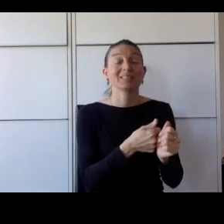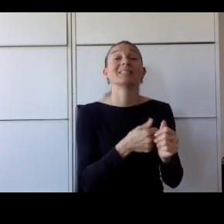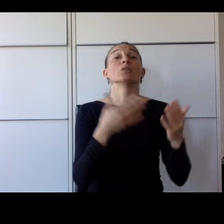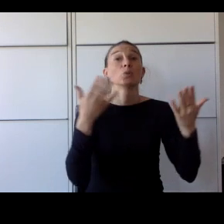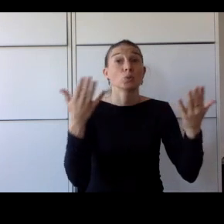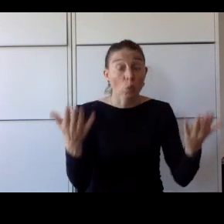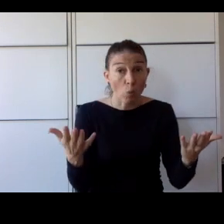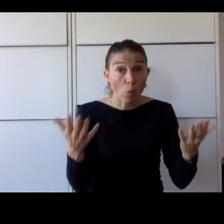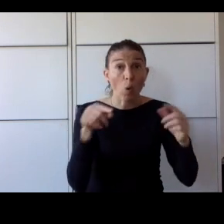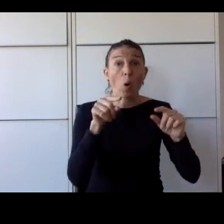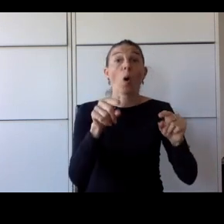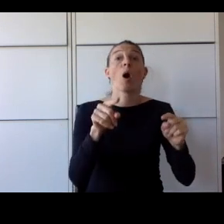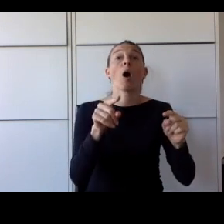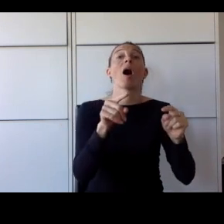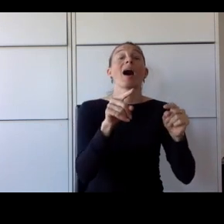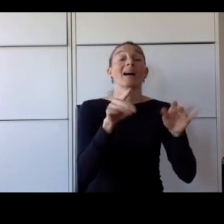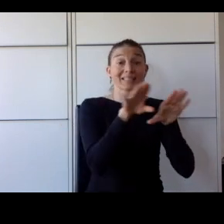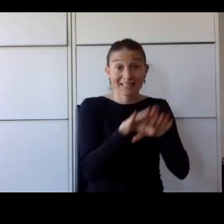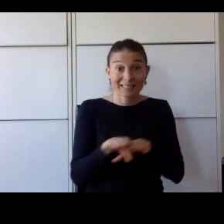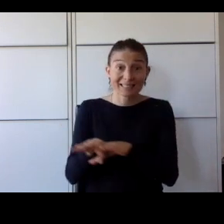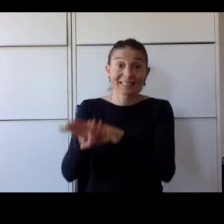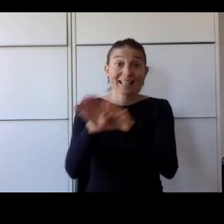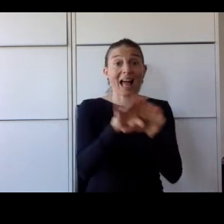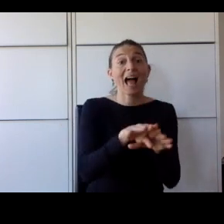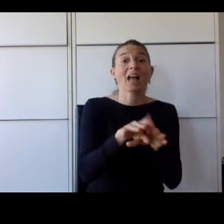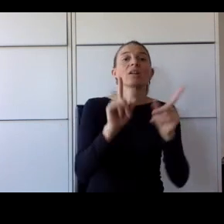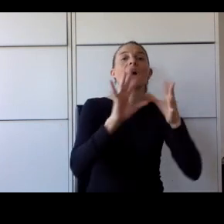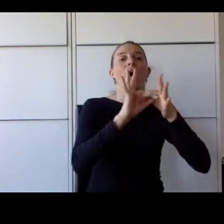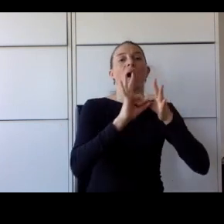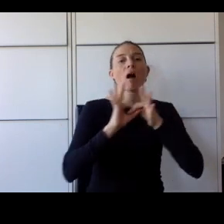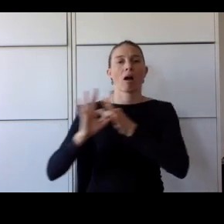And the most updated standard we have that covers